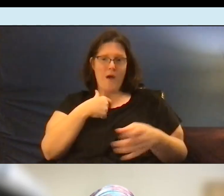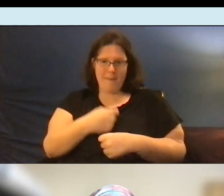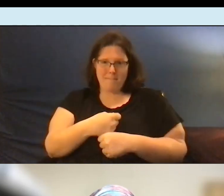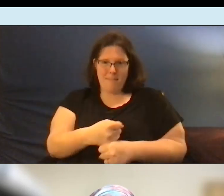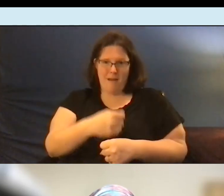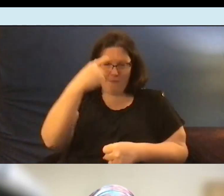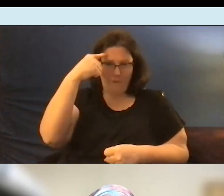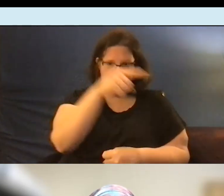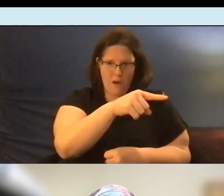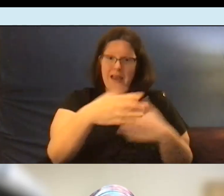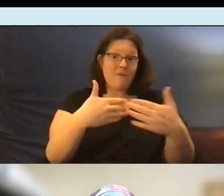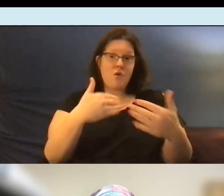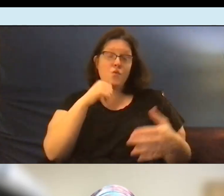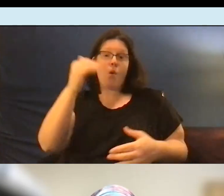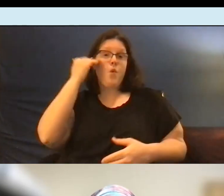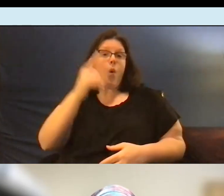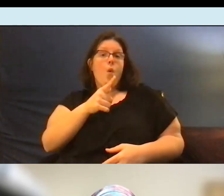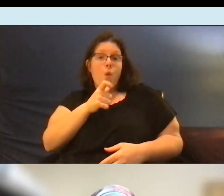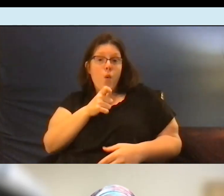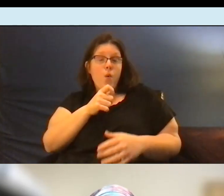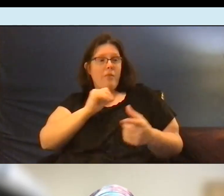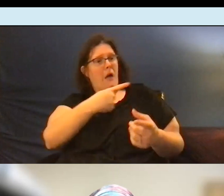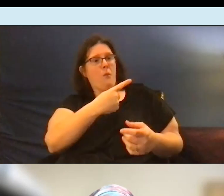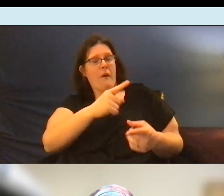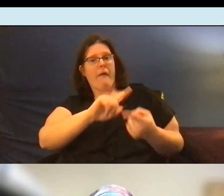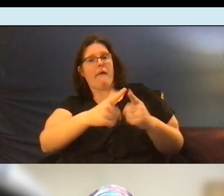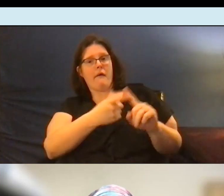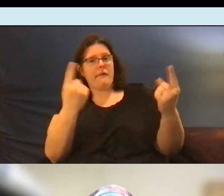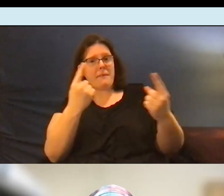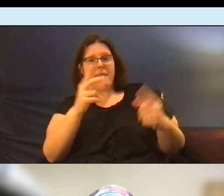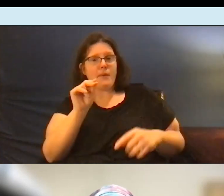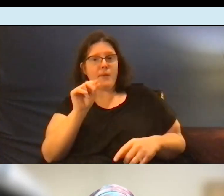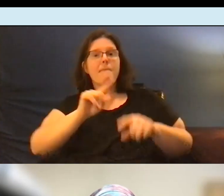um even if I don't know them personally I know their name and so I can uh just like think about